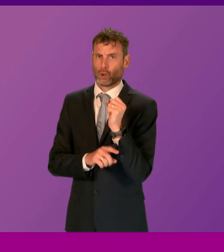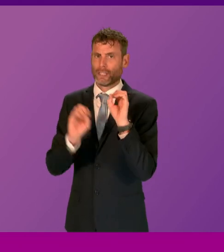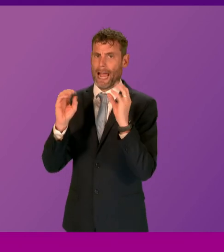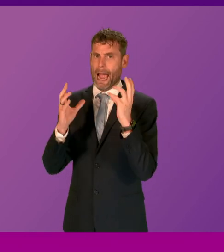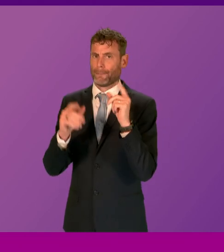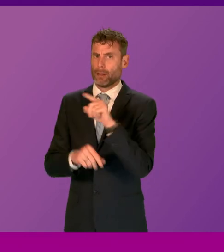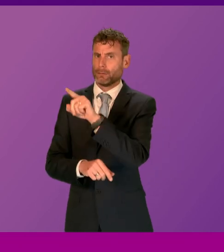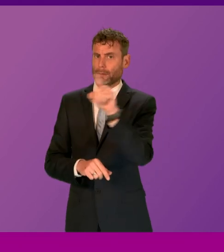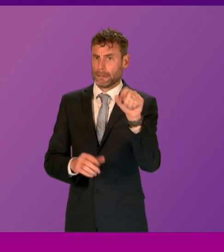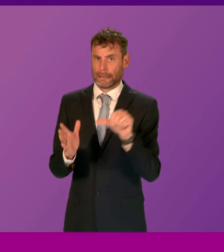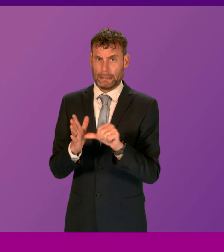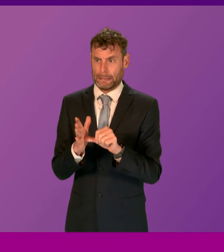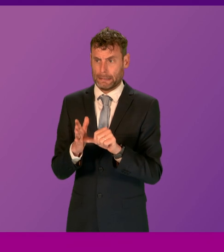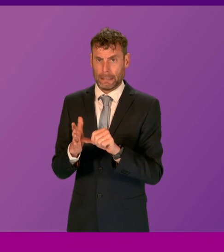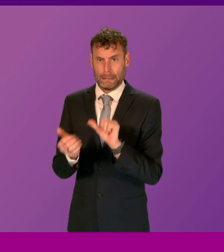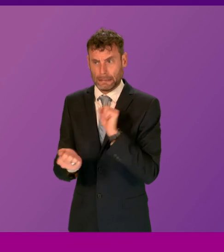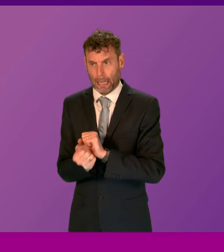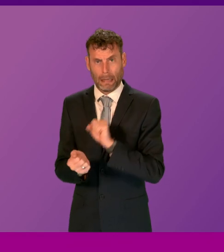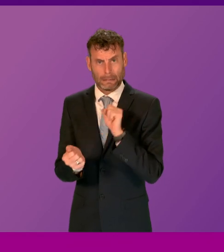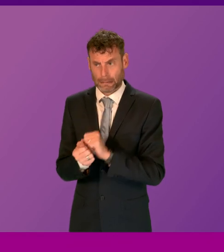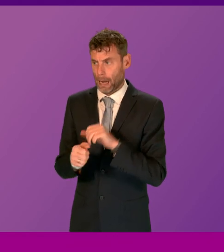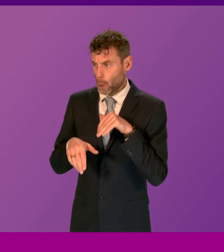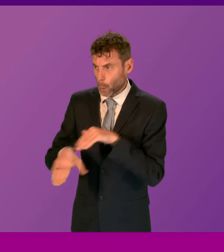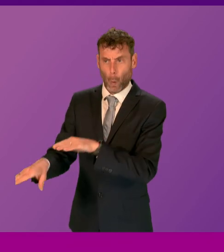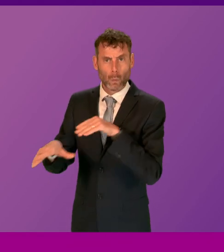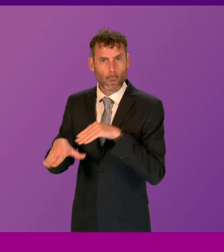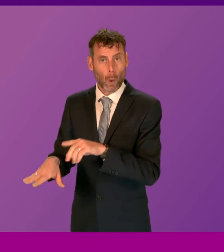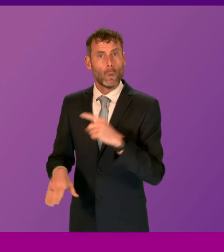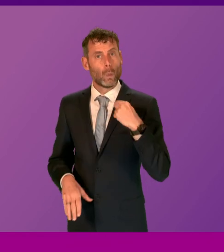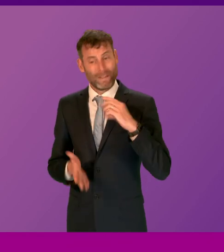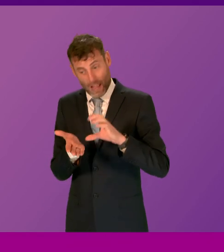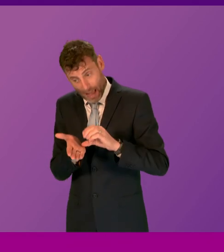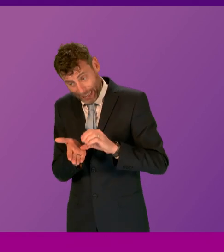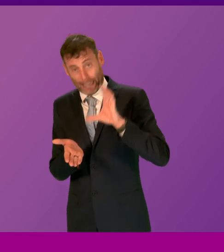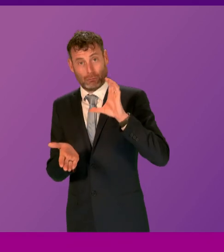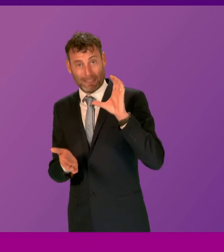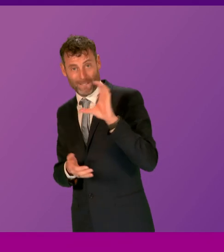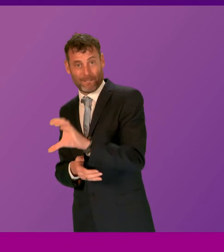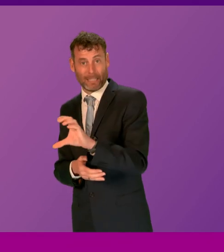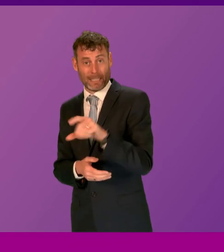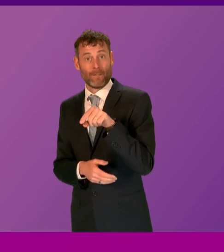Service—are facing are why we have increased funding for the Scottish Ambulance Service in the next financial year.